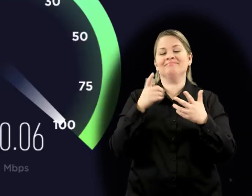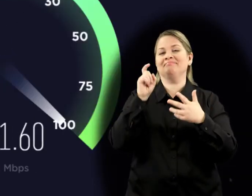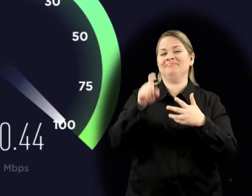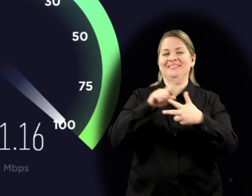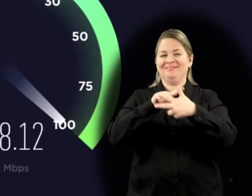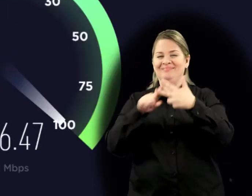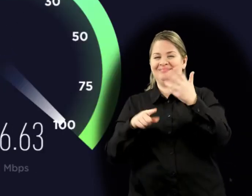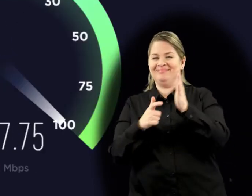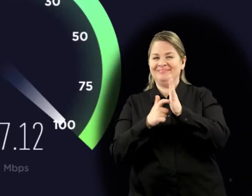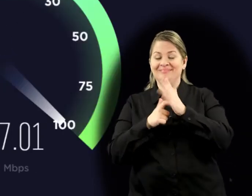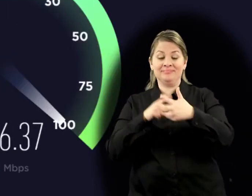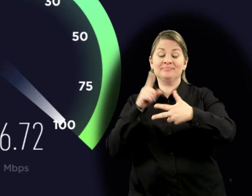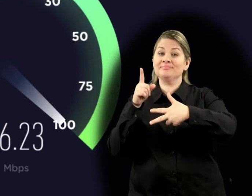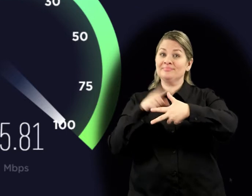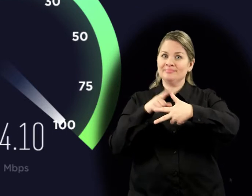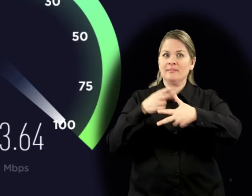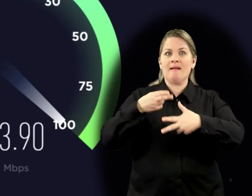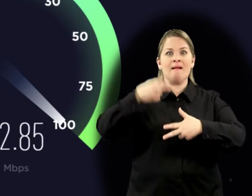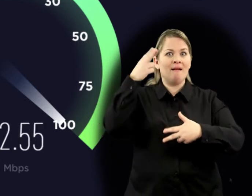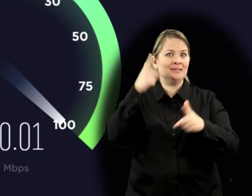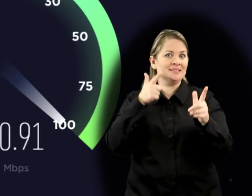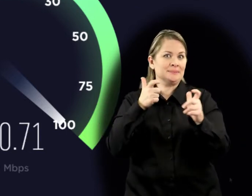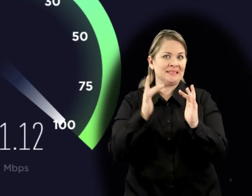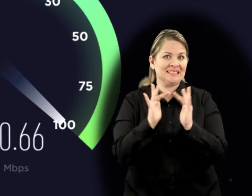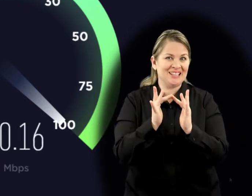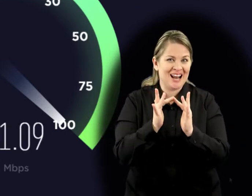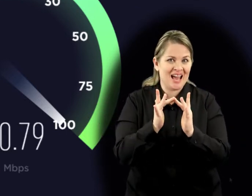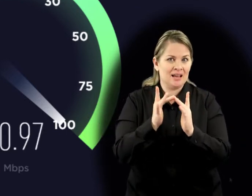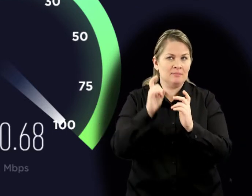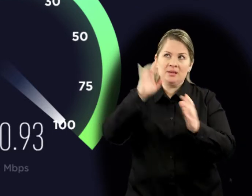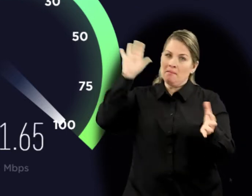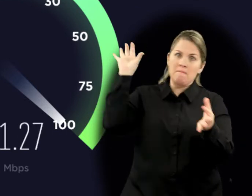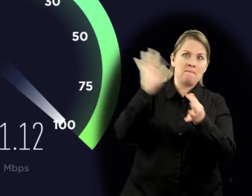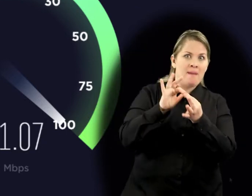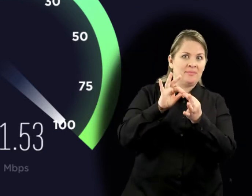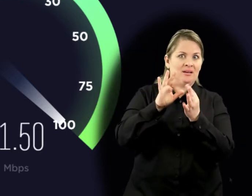First, you need a stable high-speed Internet connection.